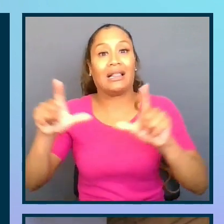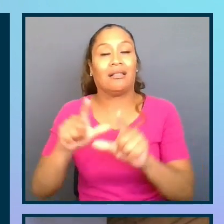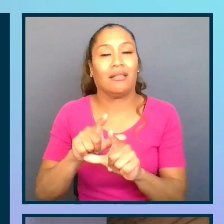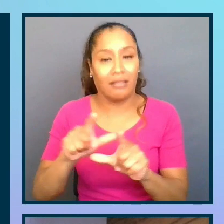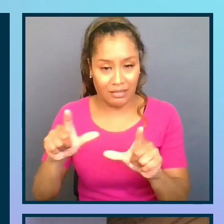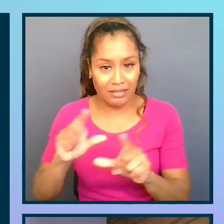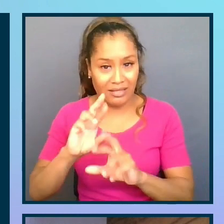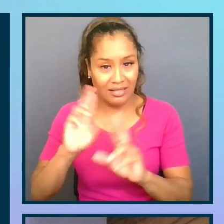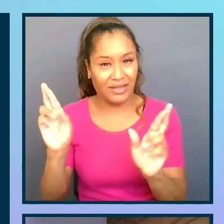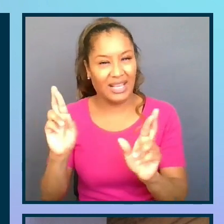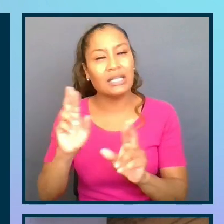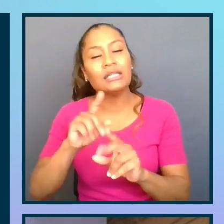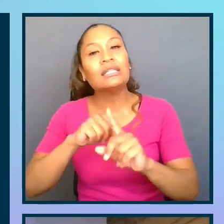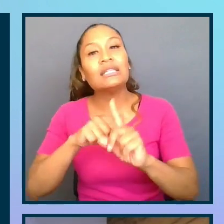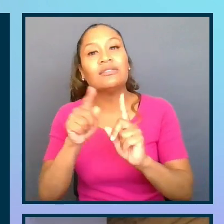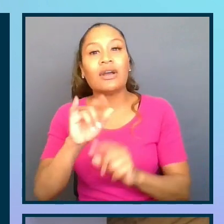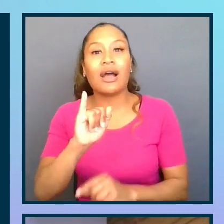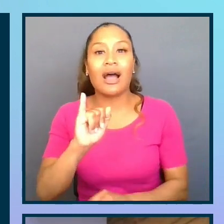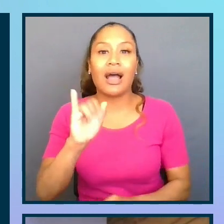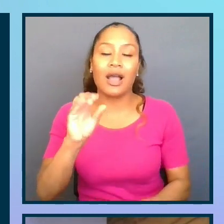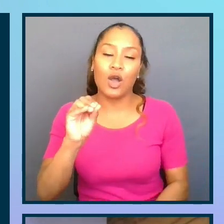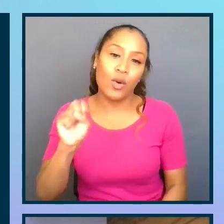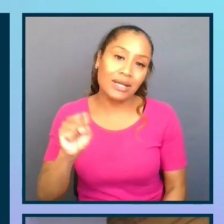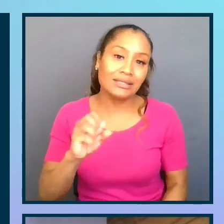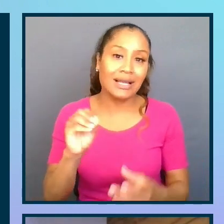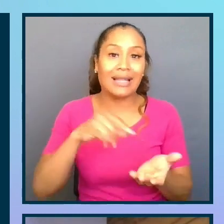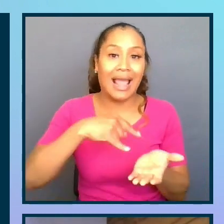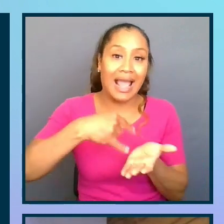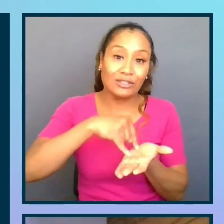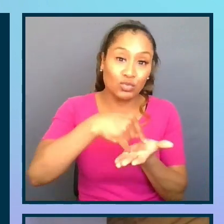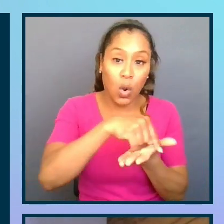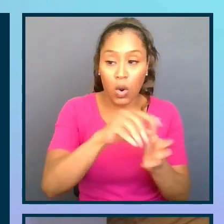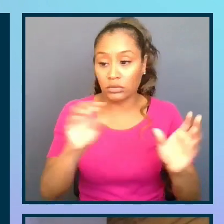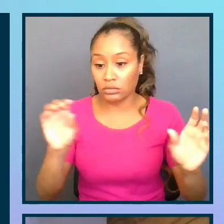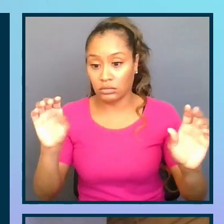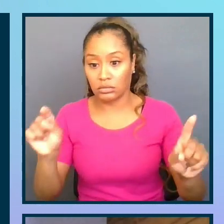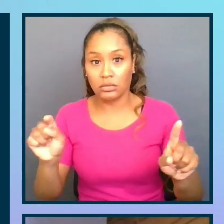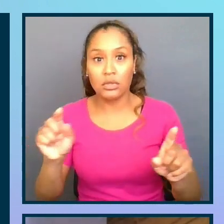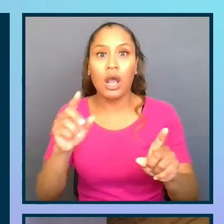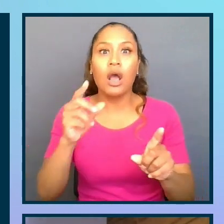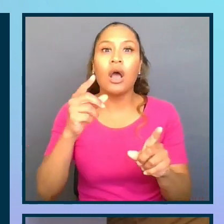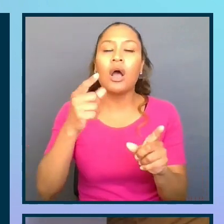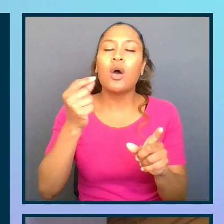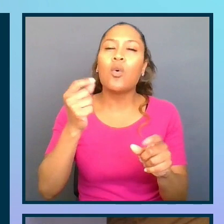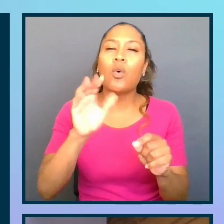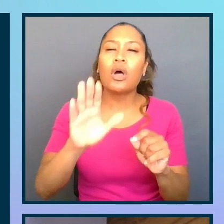differences between iOS and Android called out, how the content scales have been specifically shown,